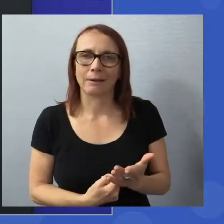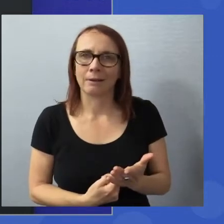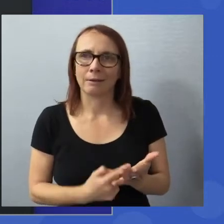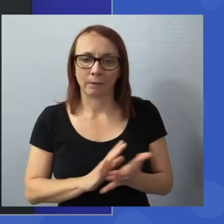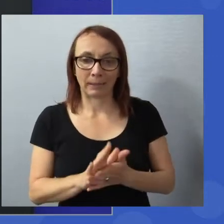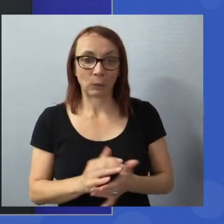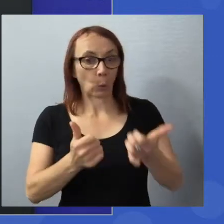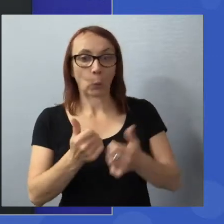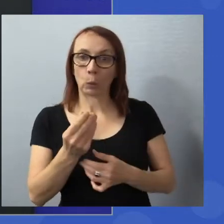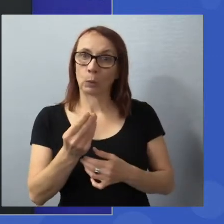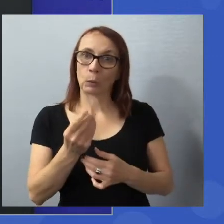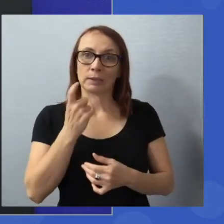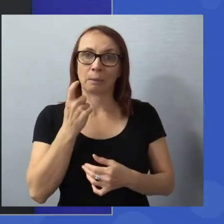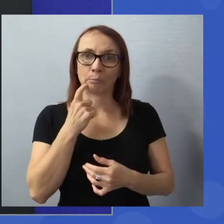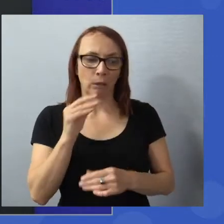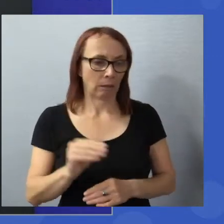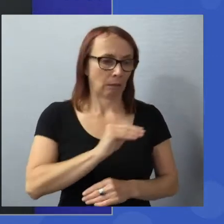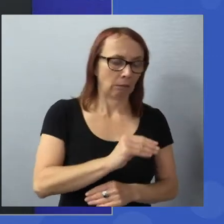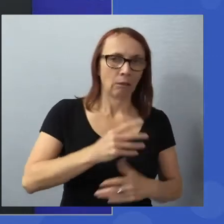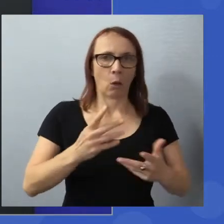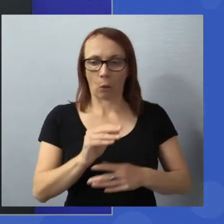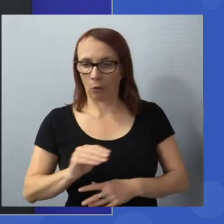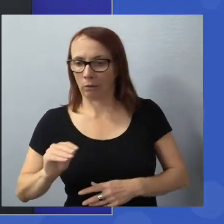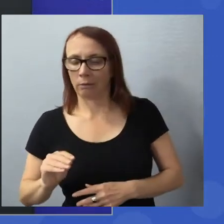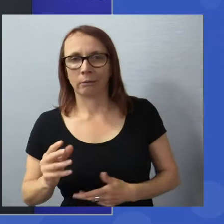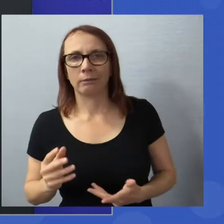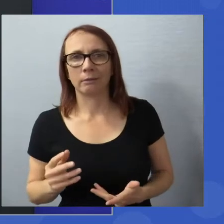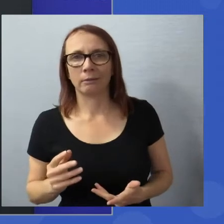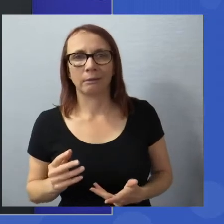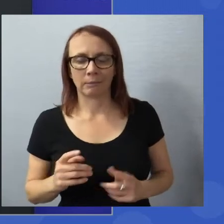enter devolved or reserved matters to talk about sustainability is to require